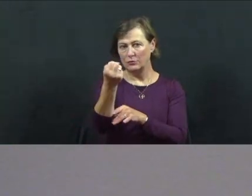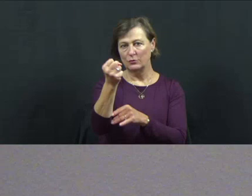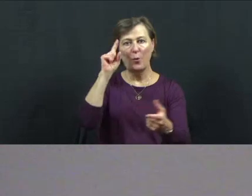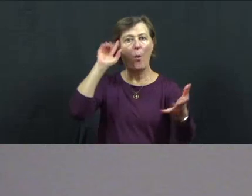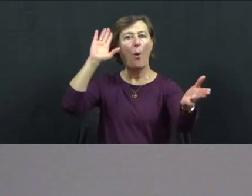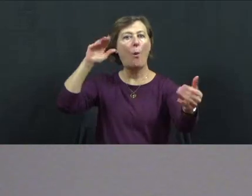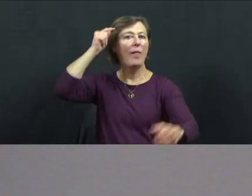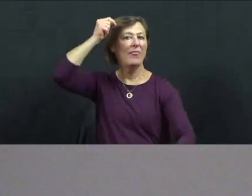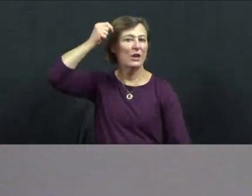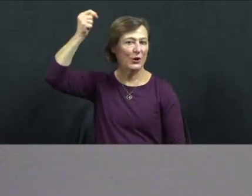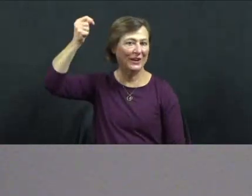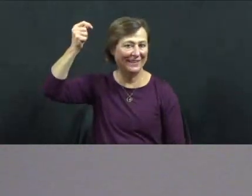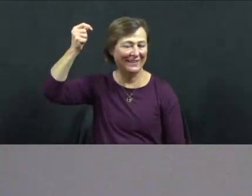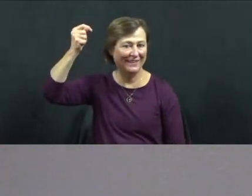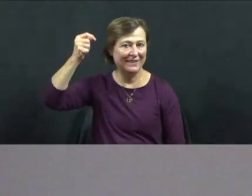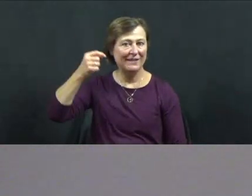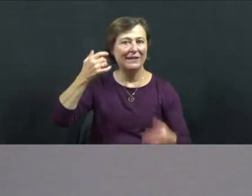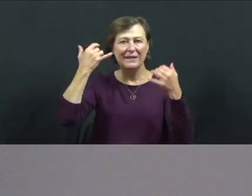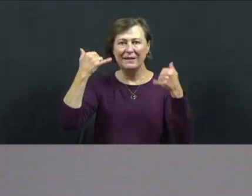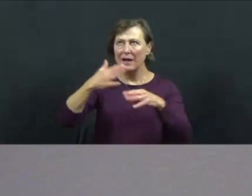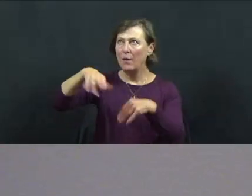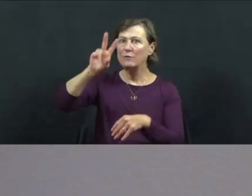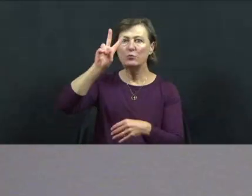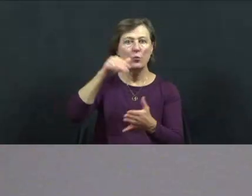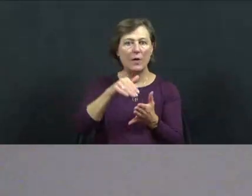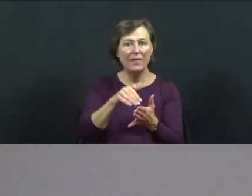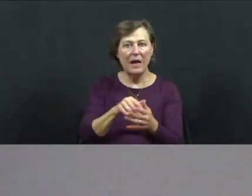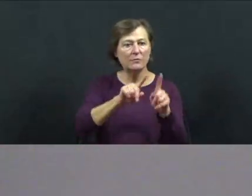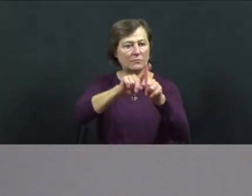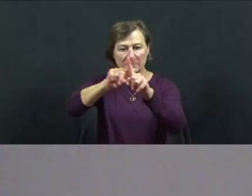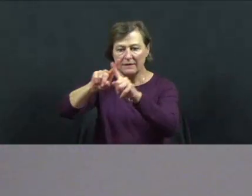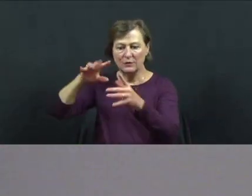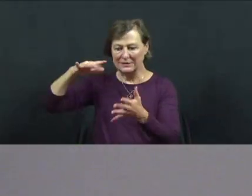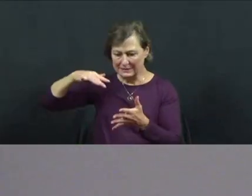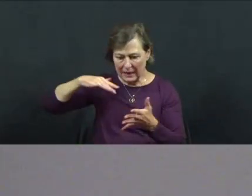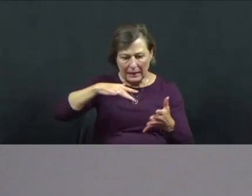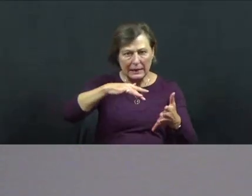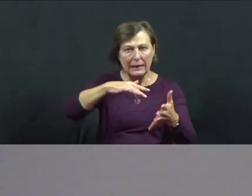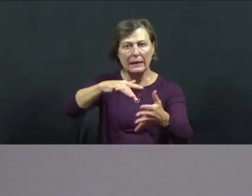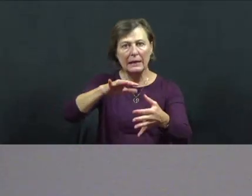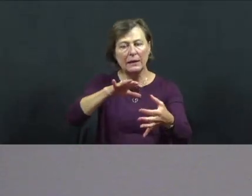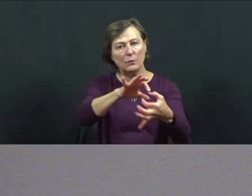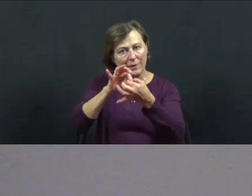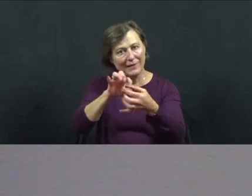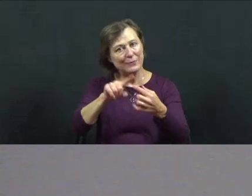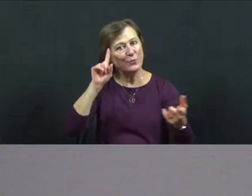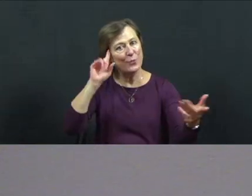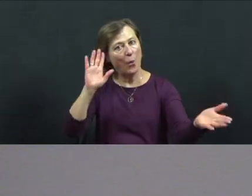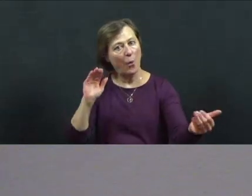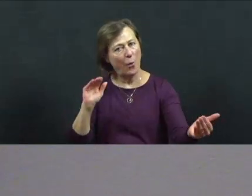There are now over 2,000 studies related to hope. Now I don't